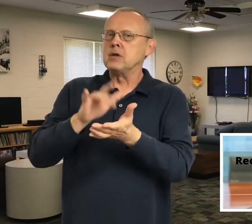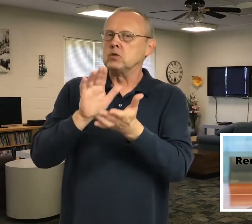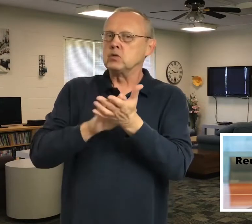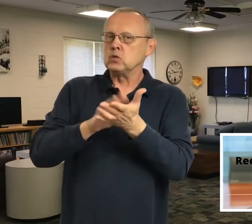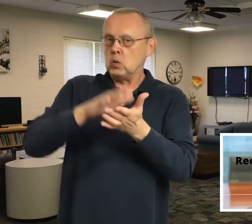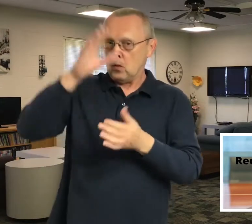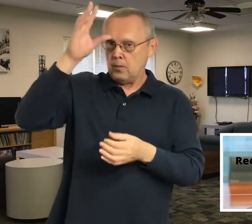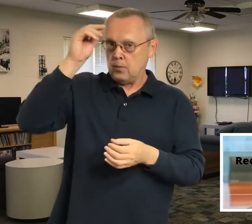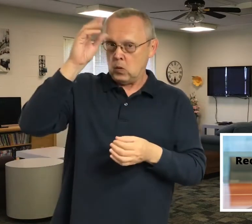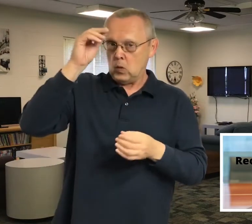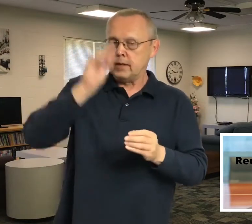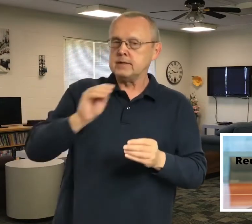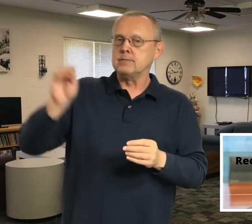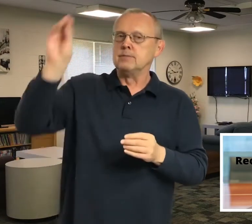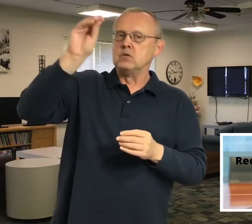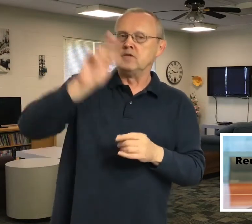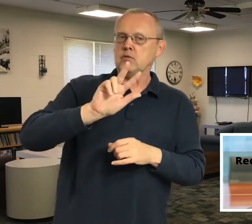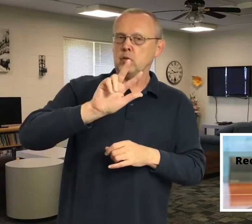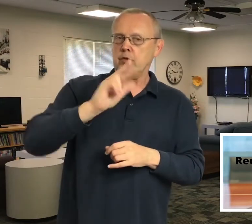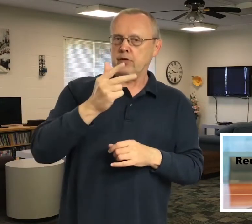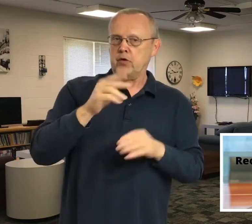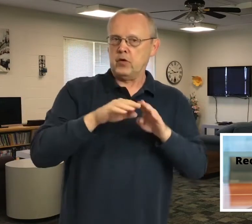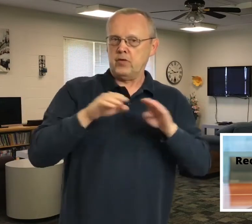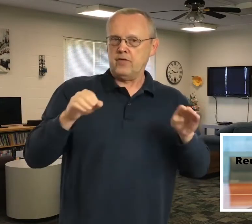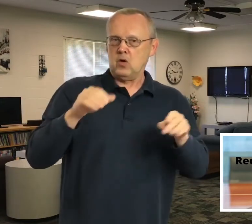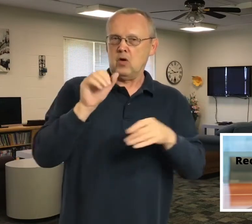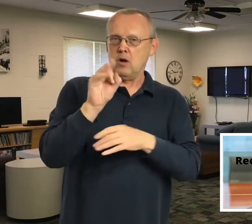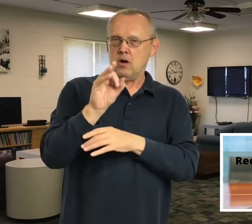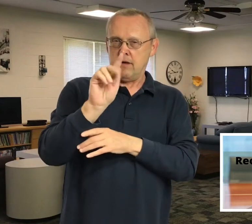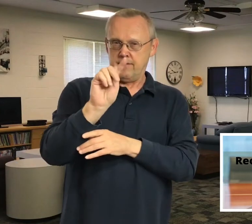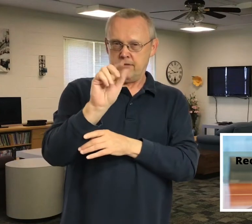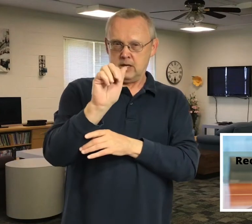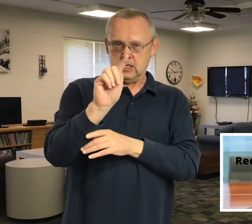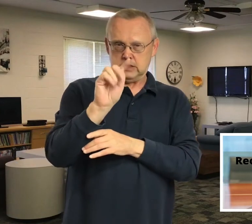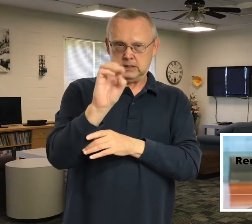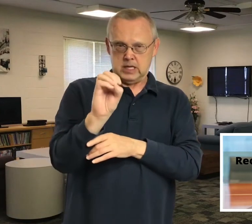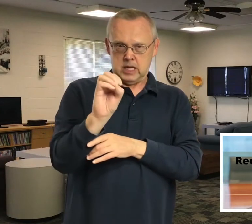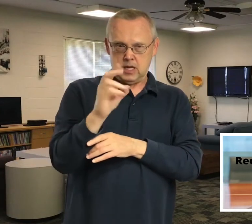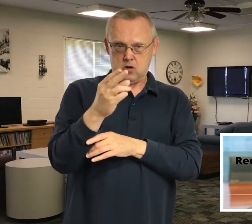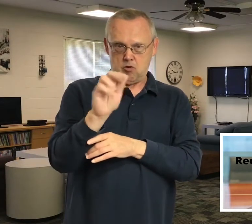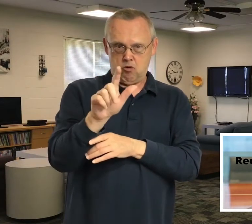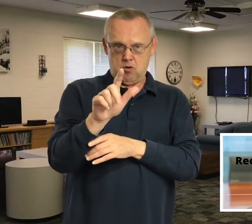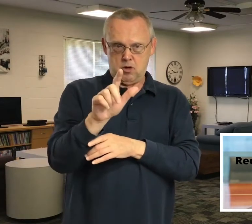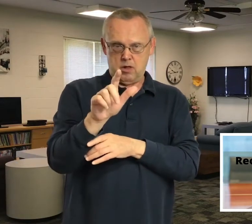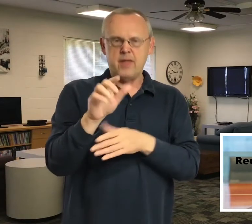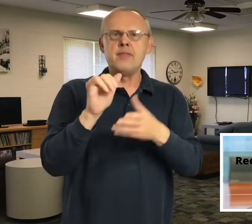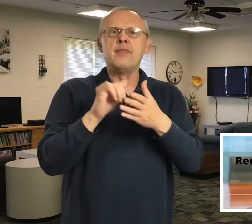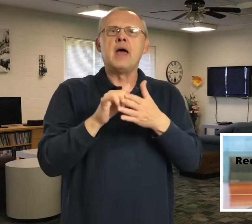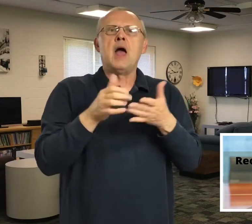and the middle school boys to the third floor in Tate Hall,